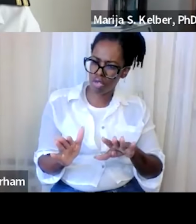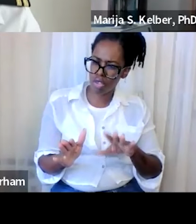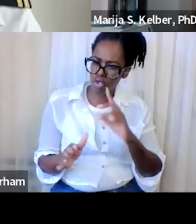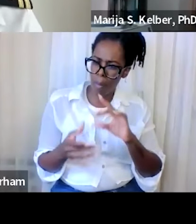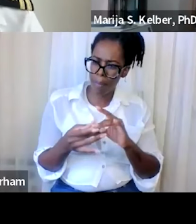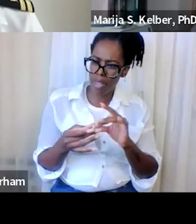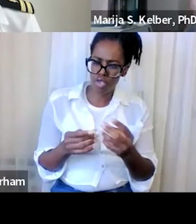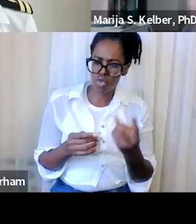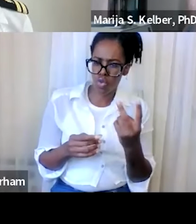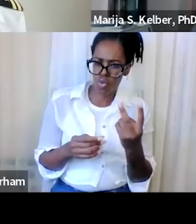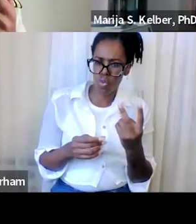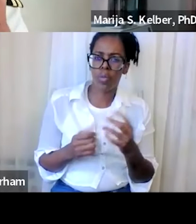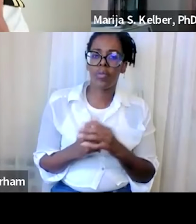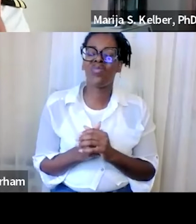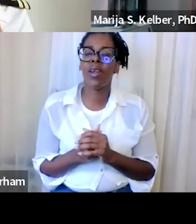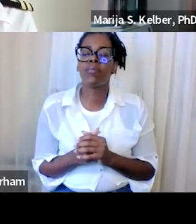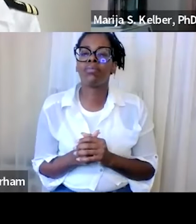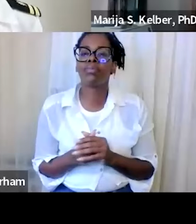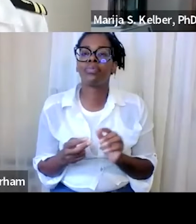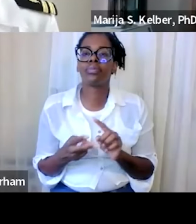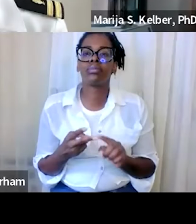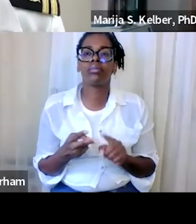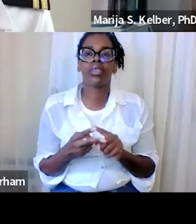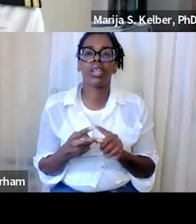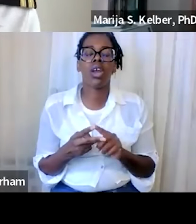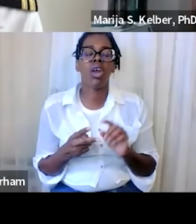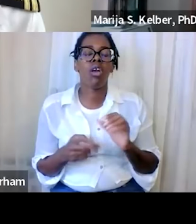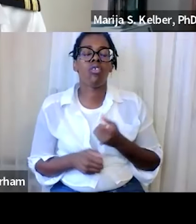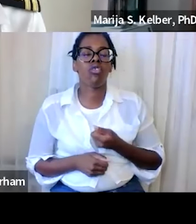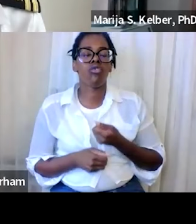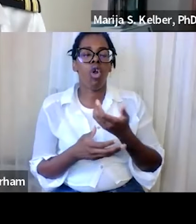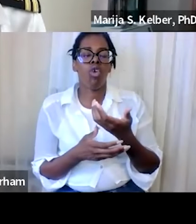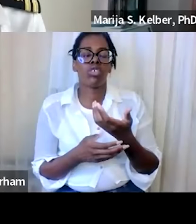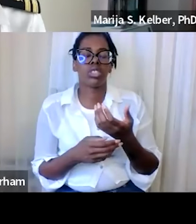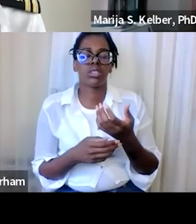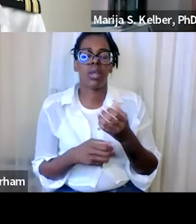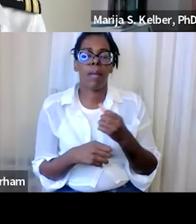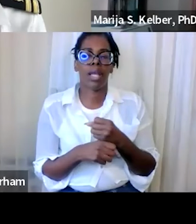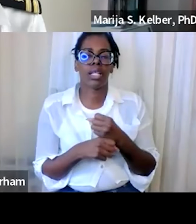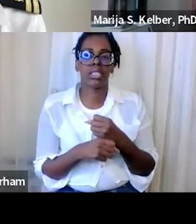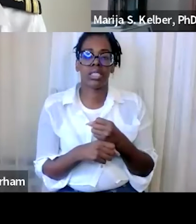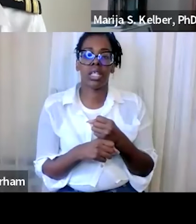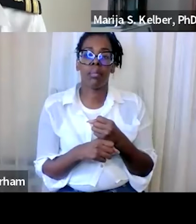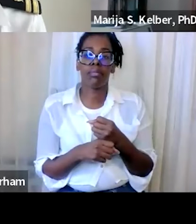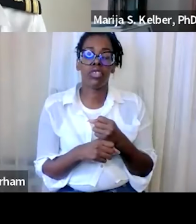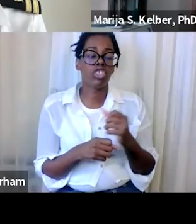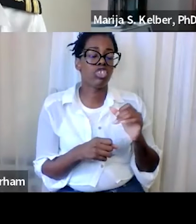Yes, so the causal mechanism of the association between justice involvement and suicide.